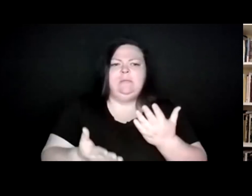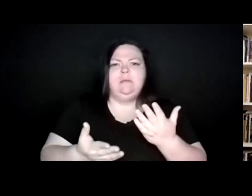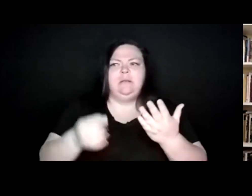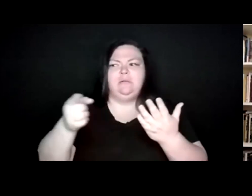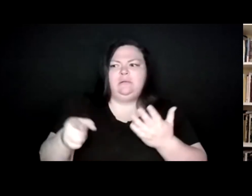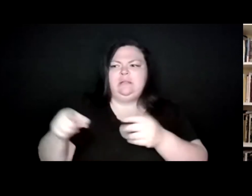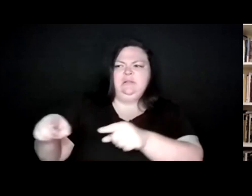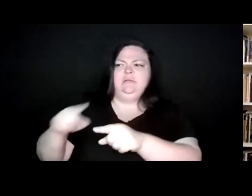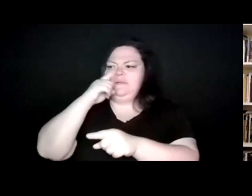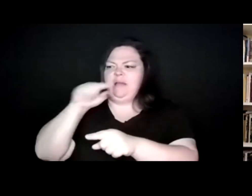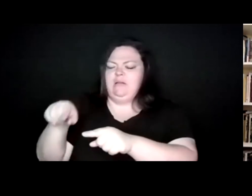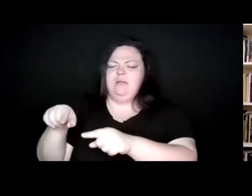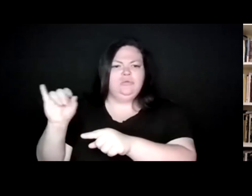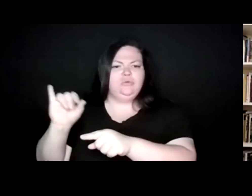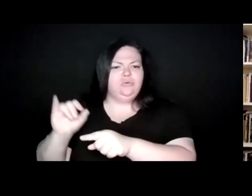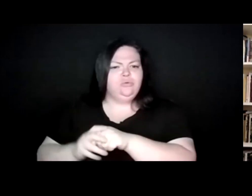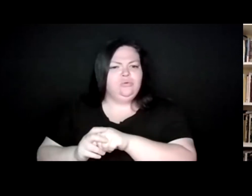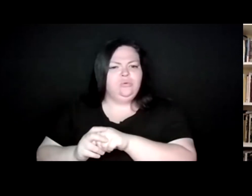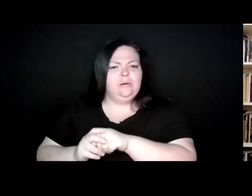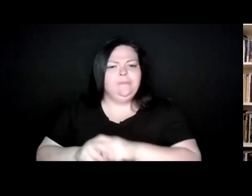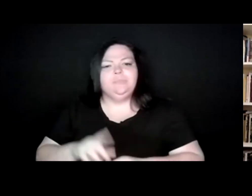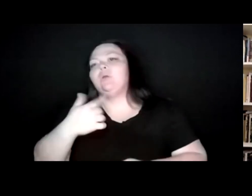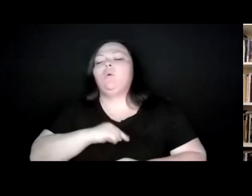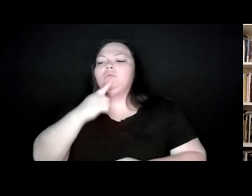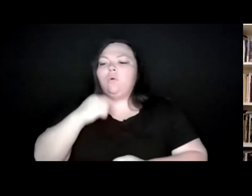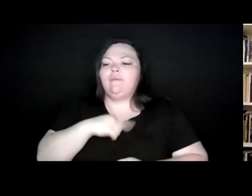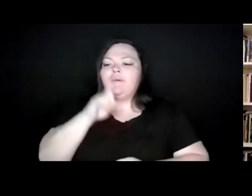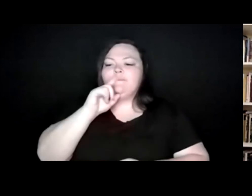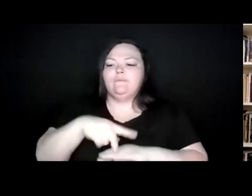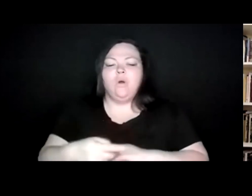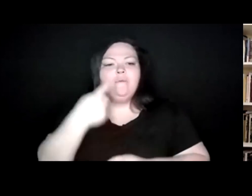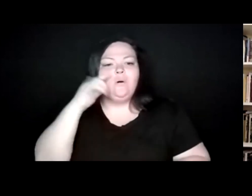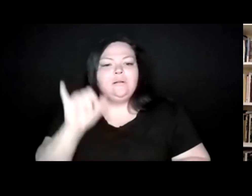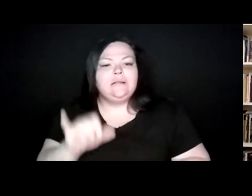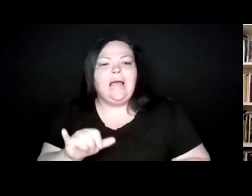We’re told of a fall, a fault built on flesh–/ the flesh of a fruit, the flesh of a woman­–/